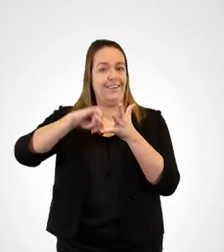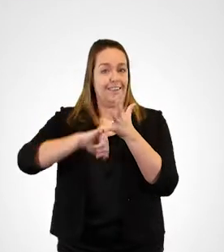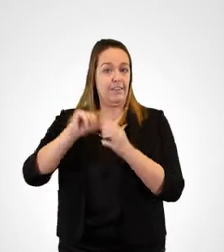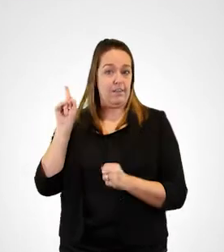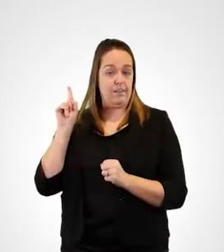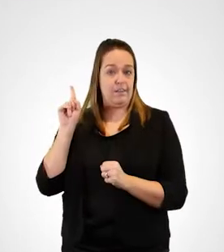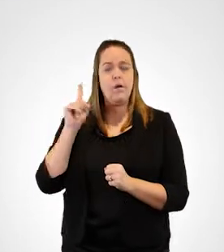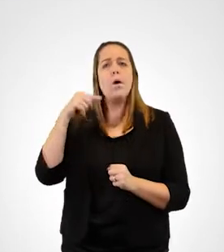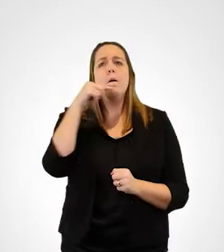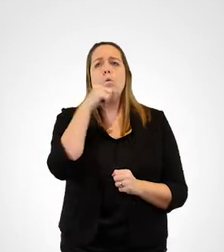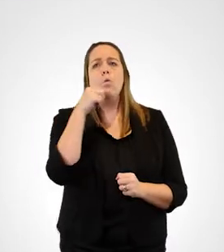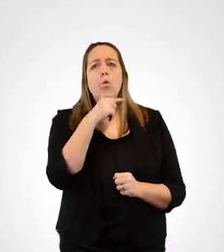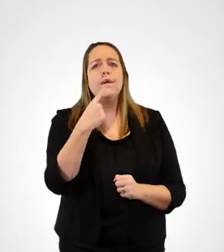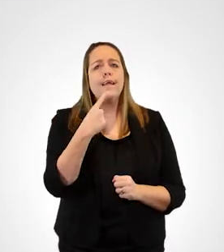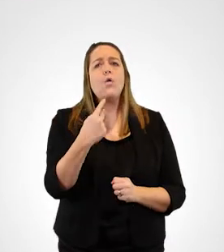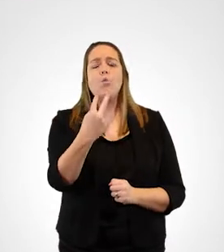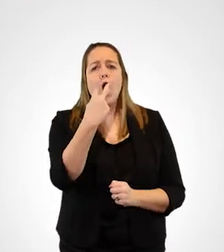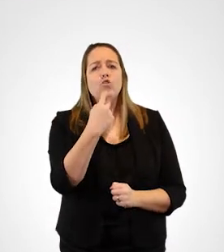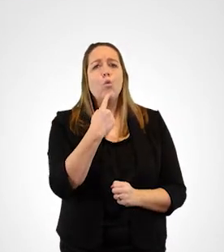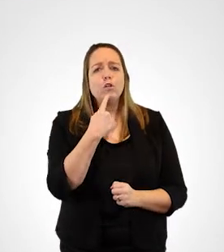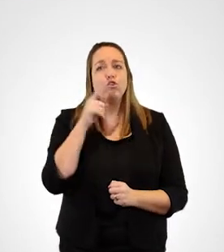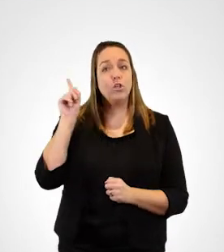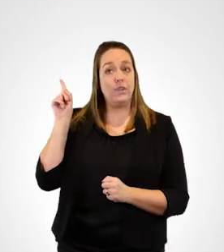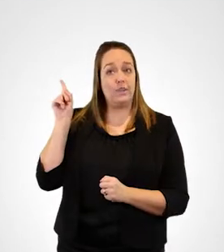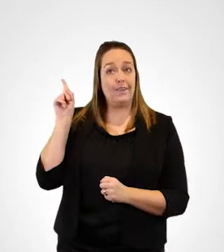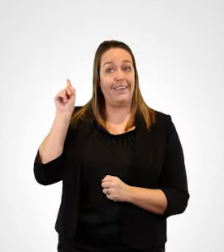But he said, "Watch, Connie, watch", and he said "This is guess,